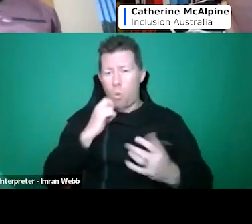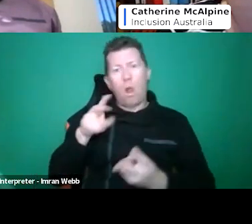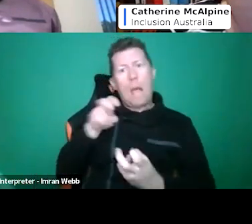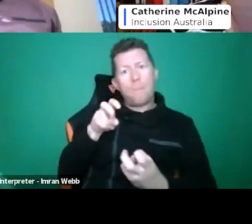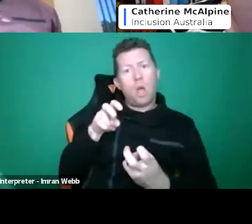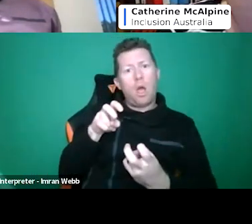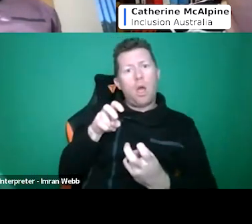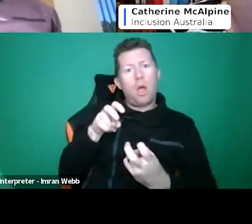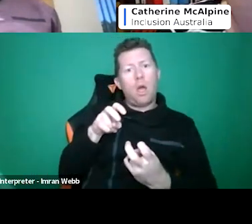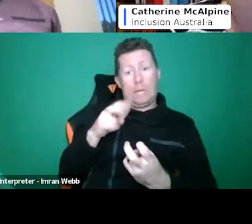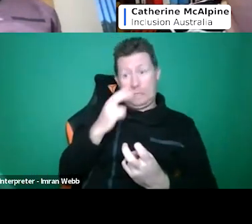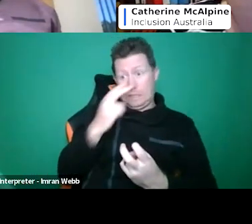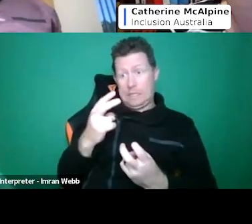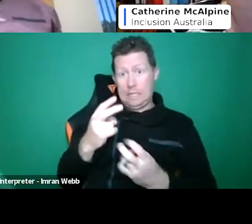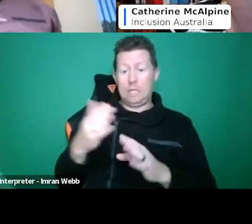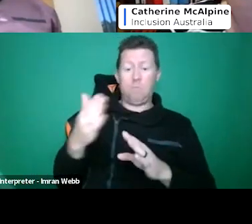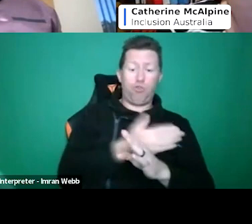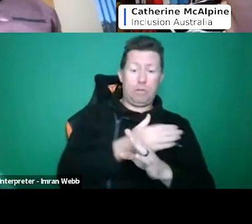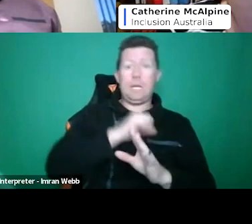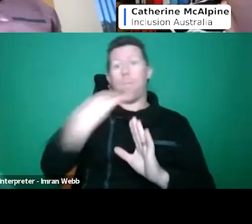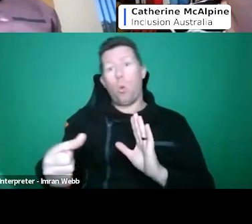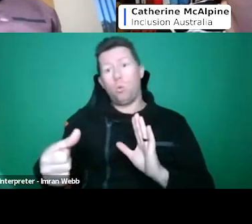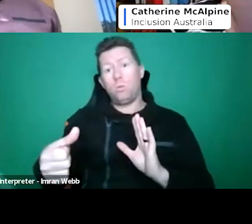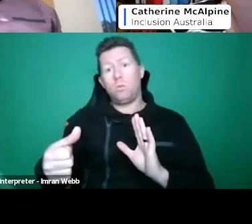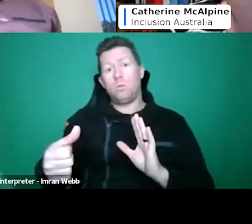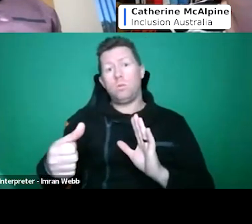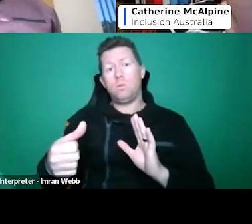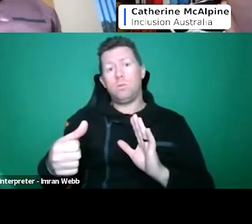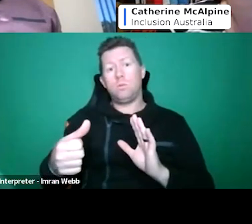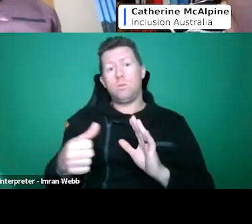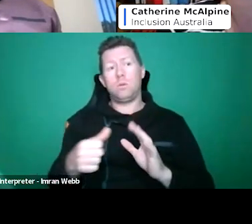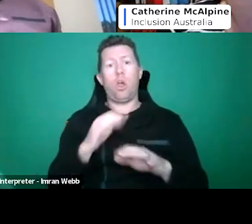we'll be able to say both pre and post for some people in terms of those things.